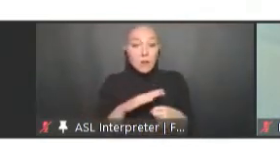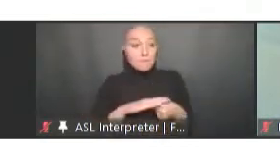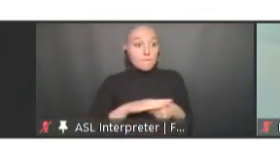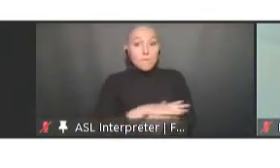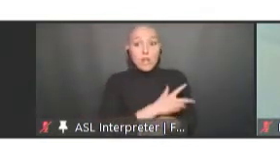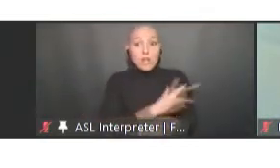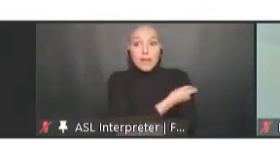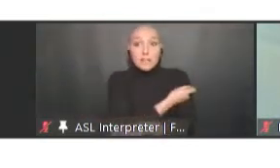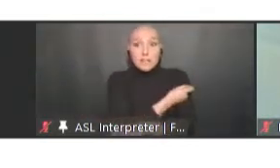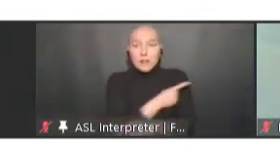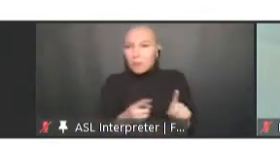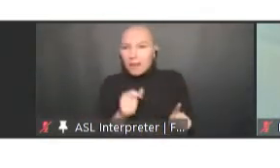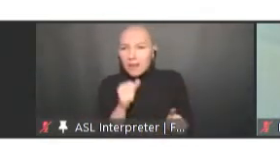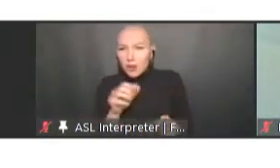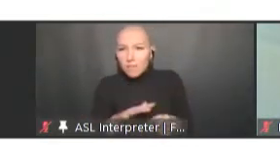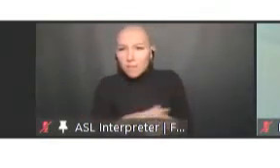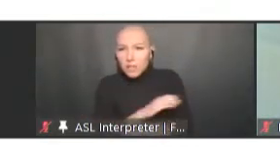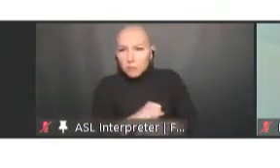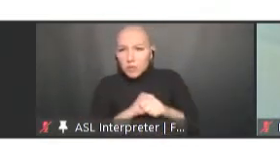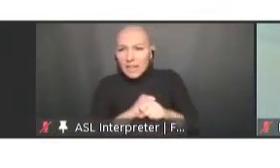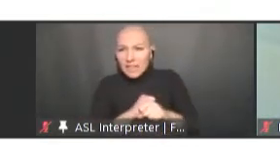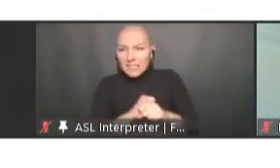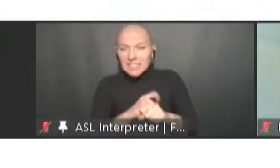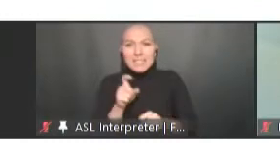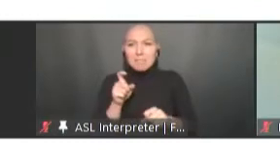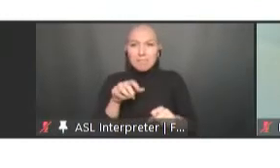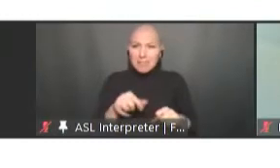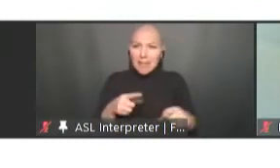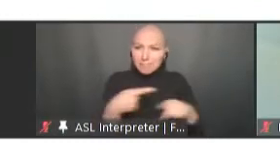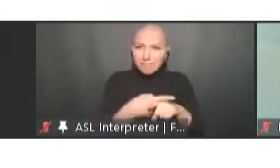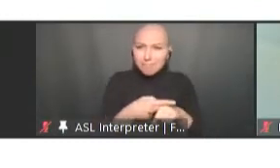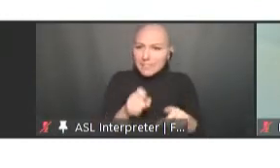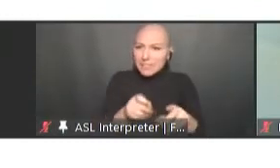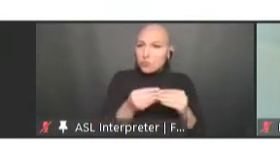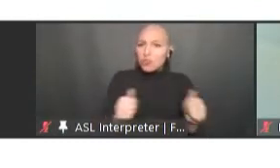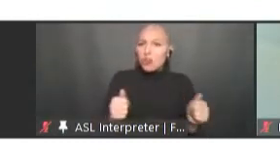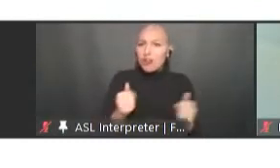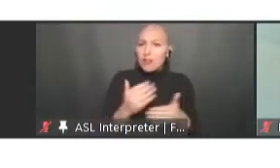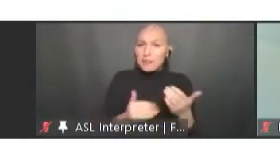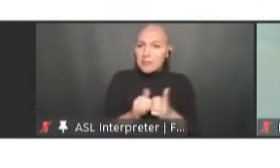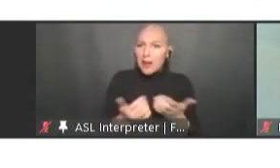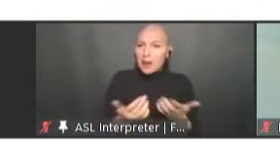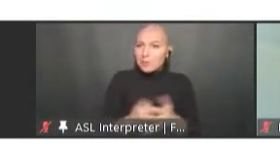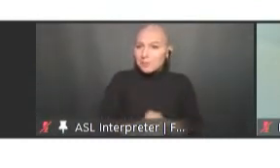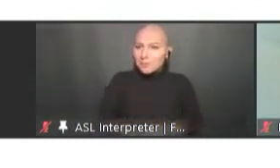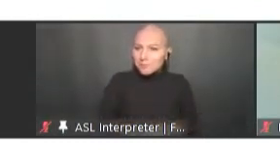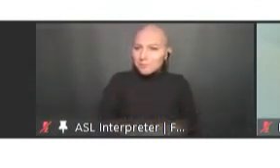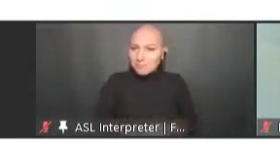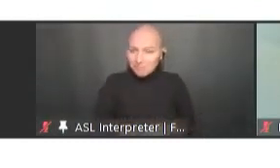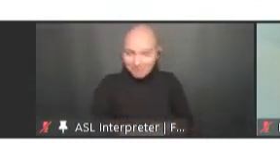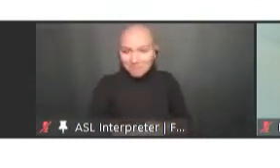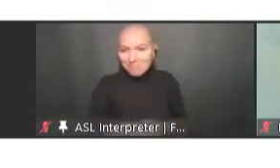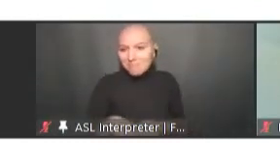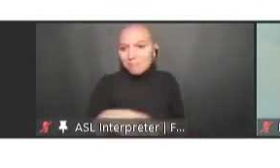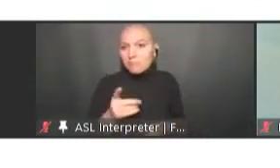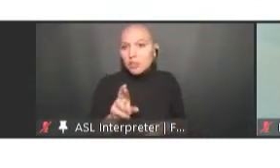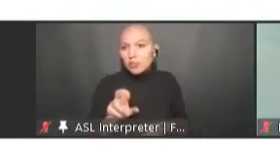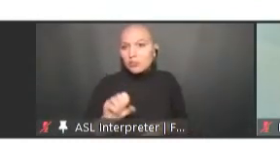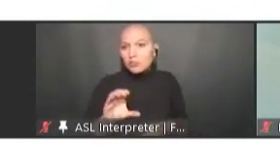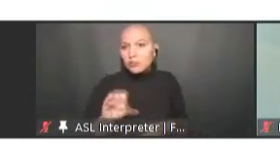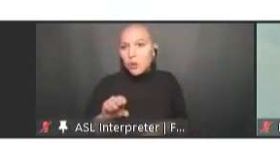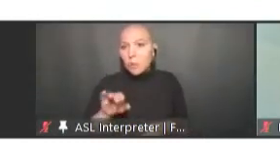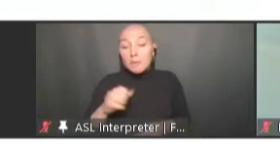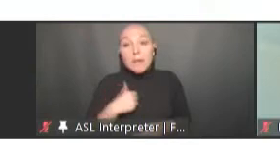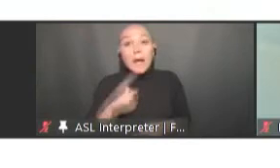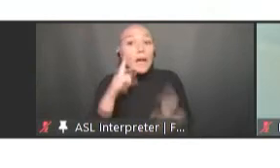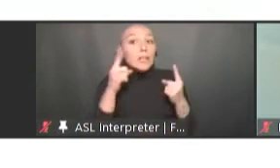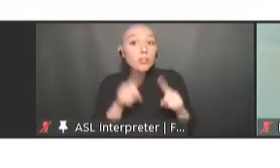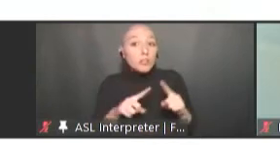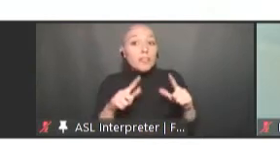Heather Scobie: So, the language, I agree, has become quite complex. The language